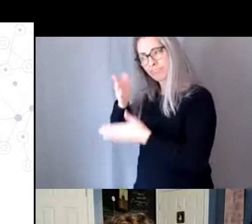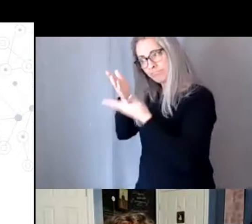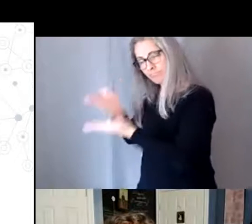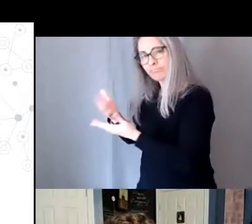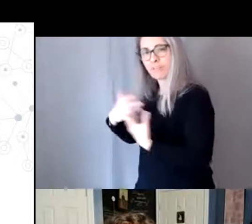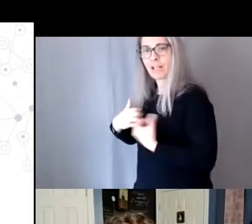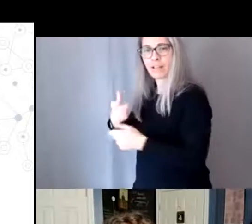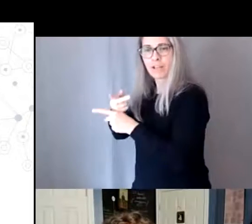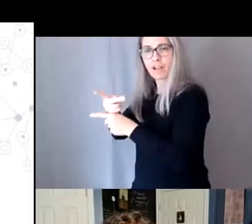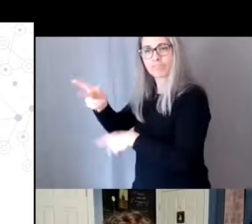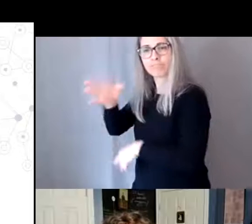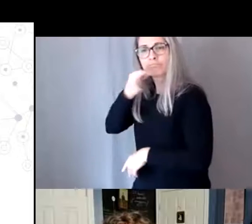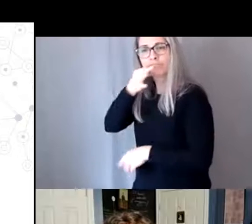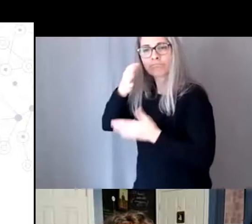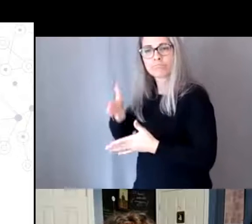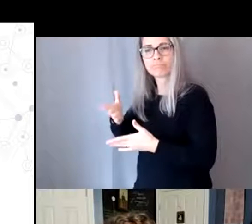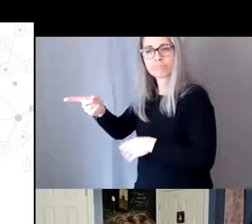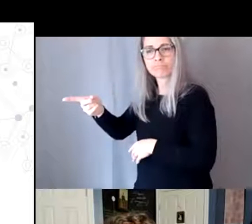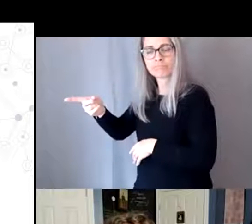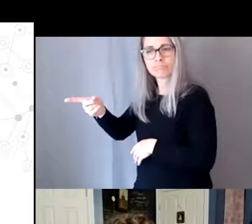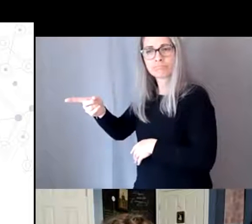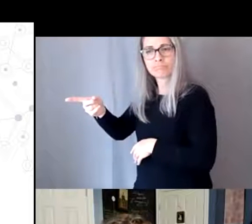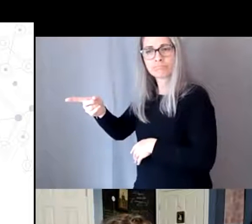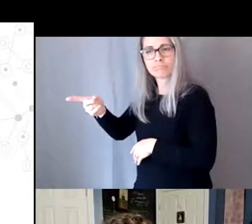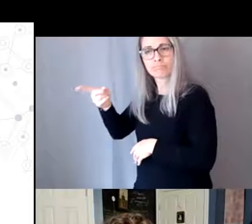and systems that situate healthcare providers as gatekeepers